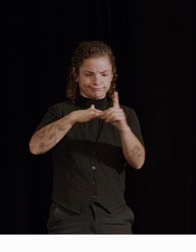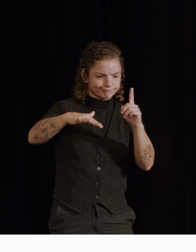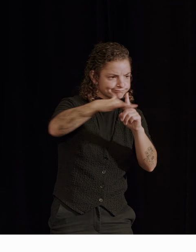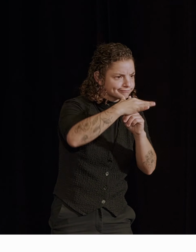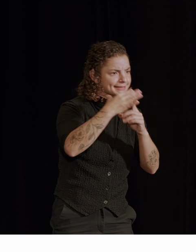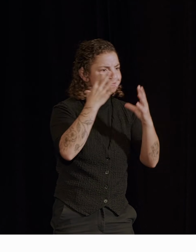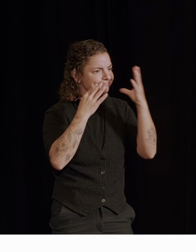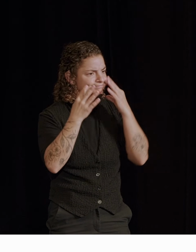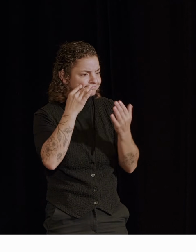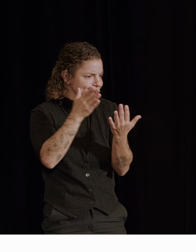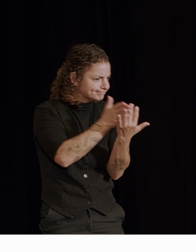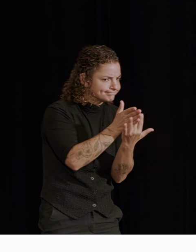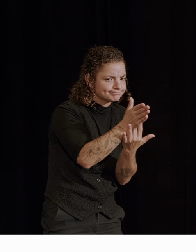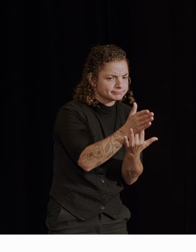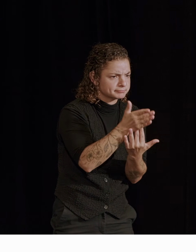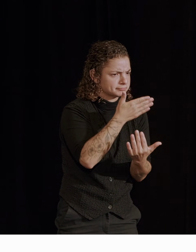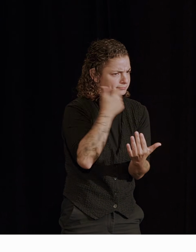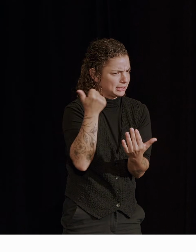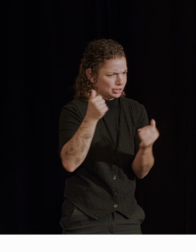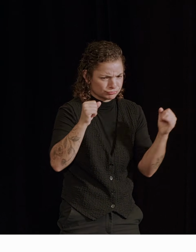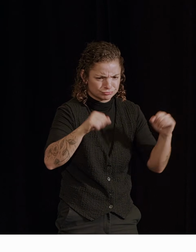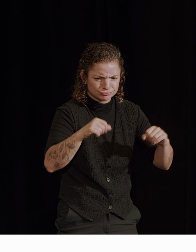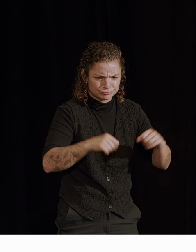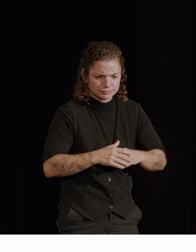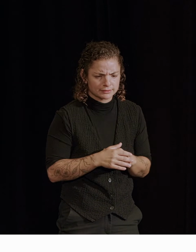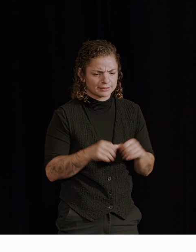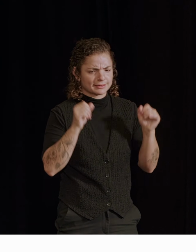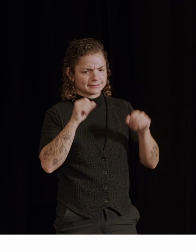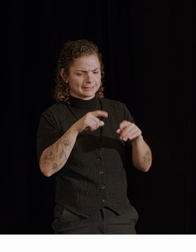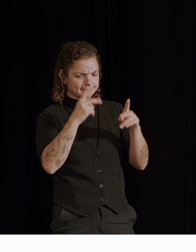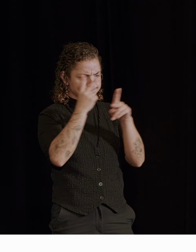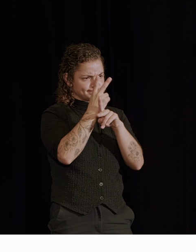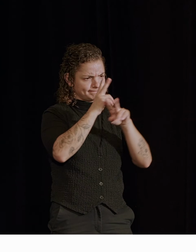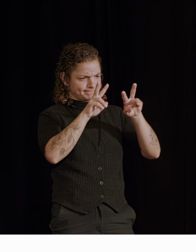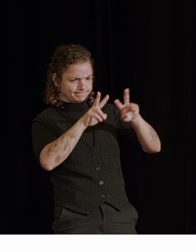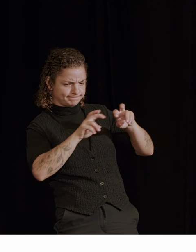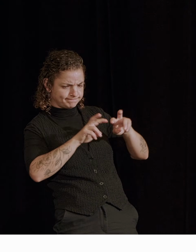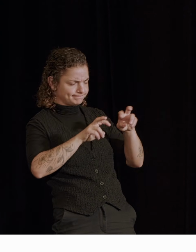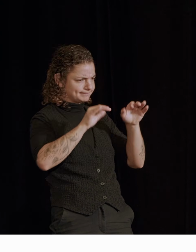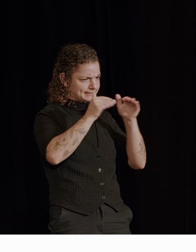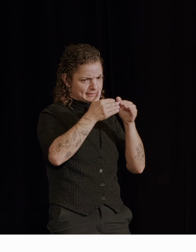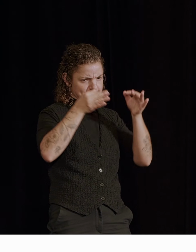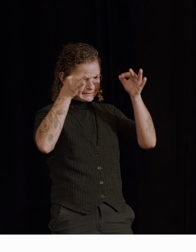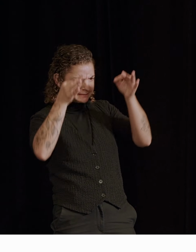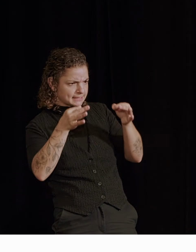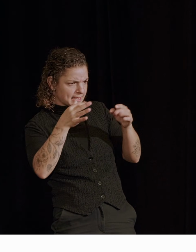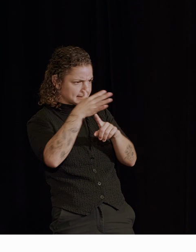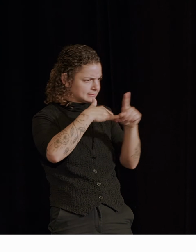and determining the nature of an object and what's around you.